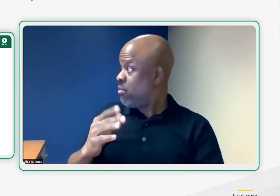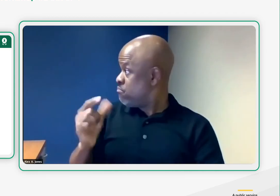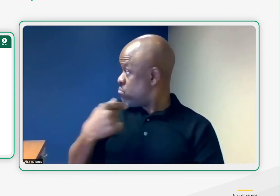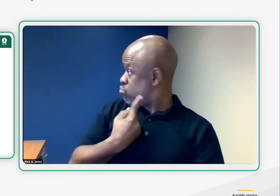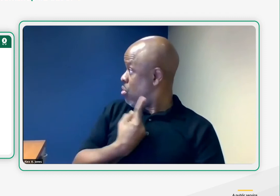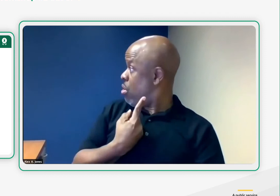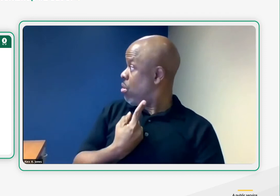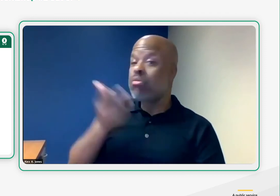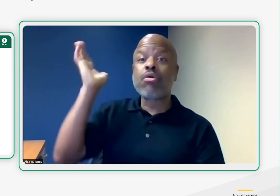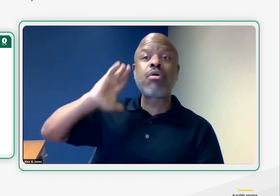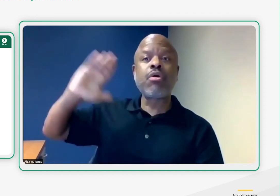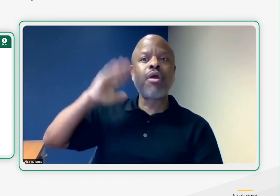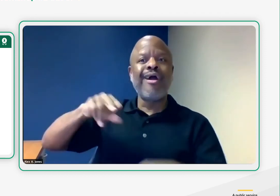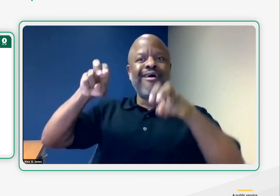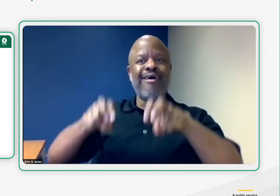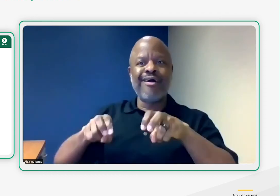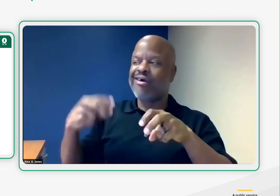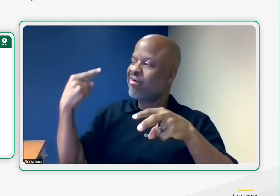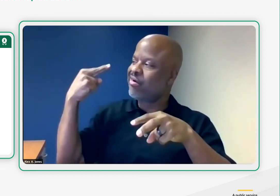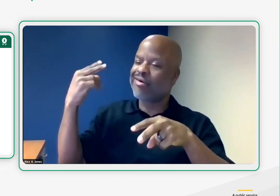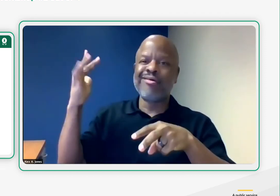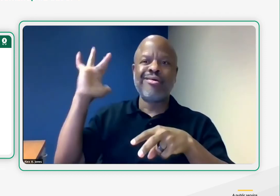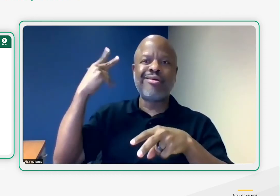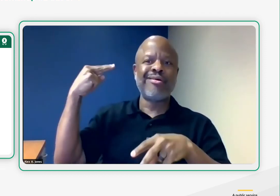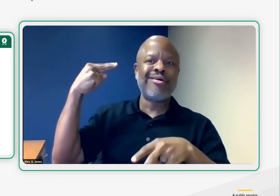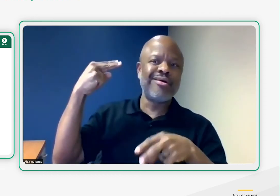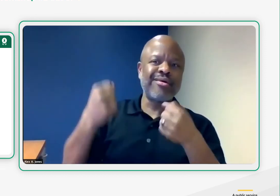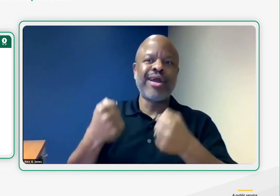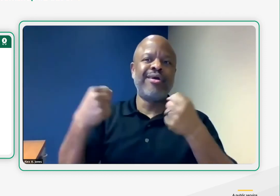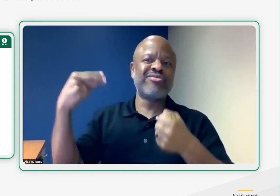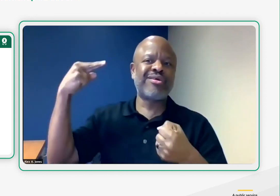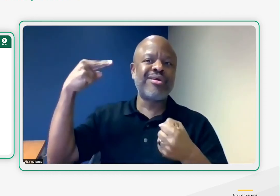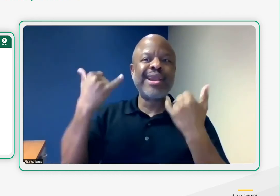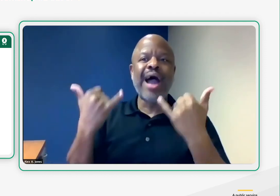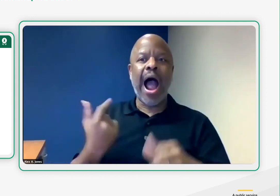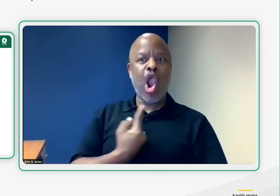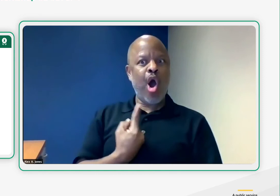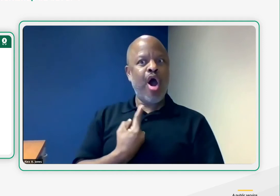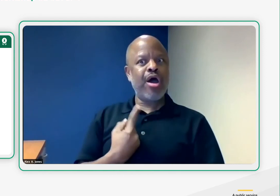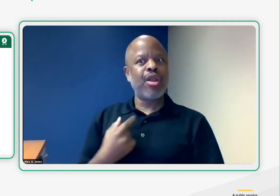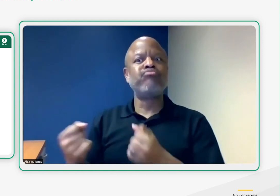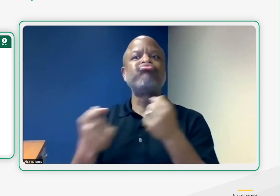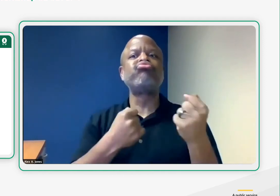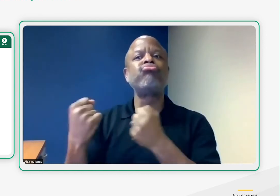And you're like, “Wow, I get to go by myself!” You know, back in the day, you’d have someone in the backseat watching you. Now, they just let you drive away on your own.